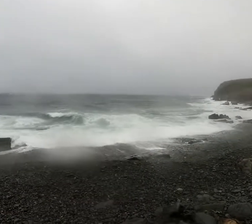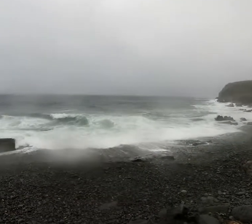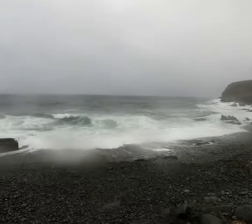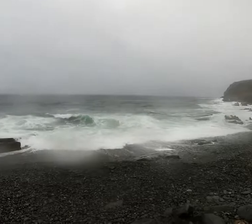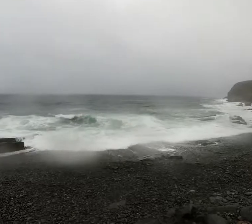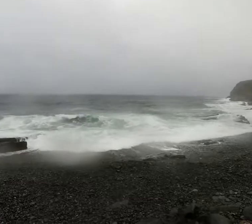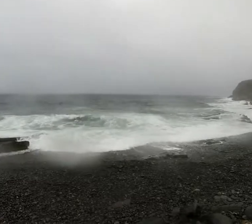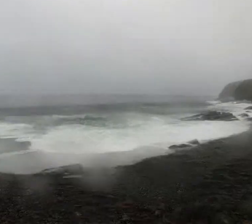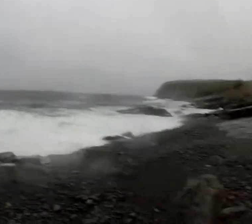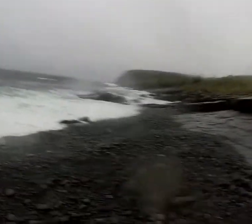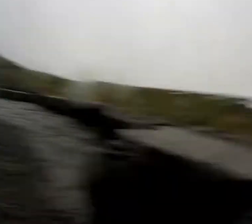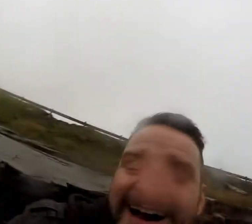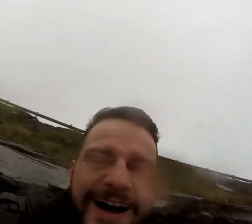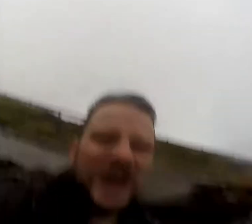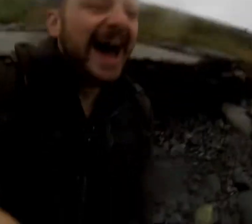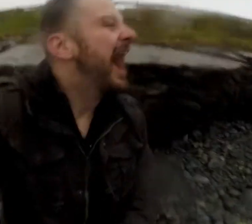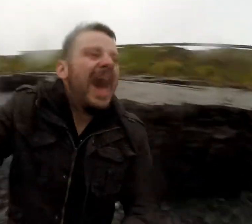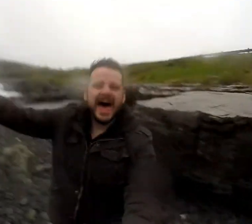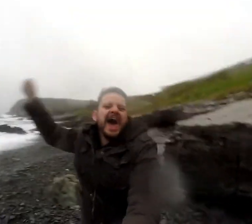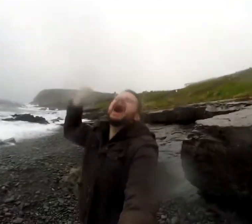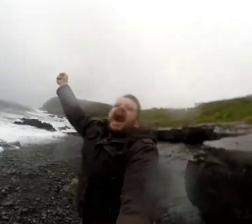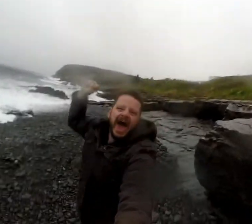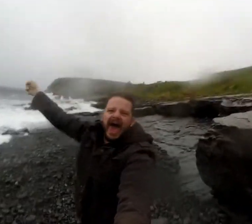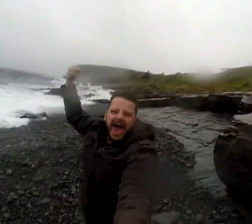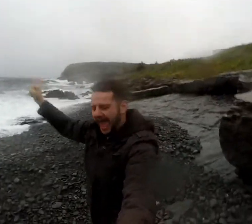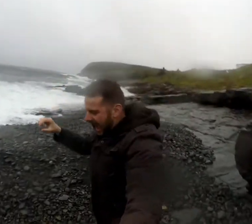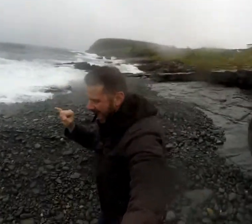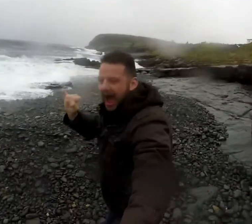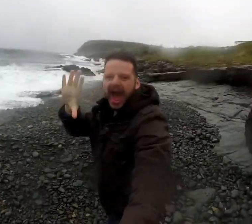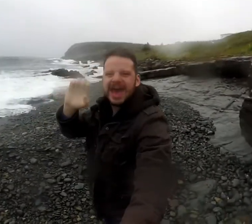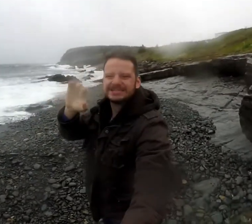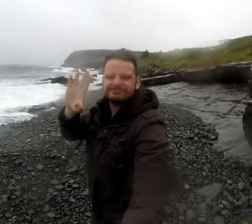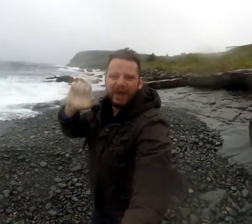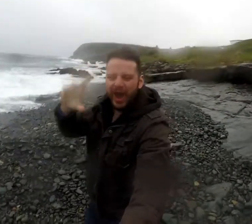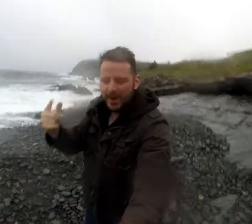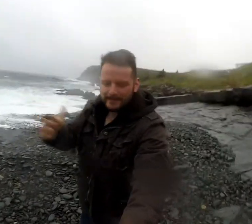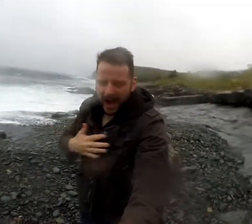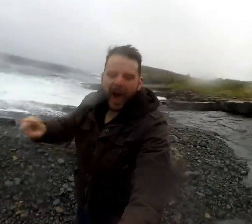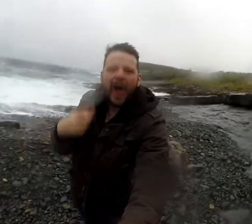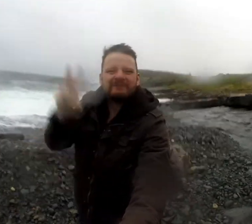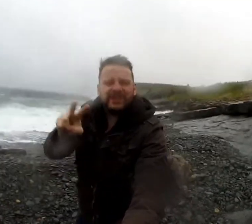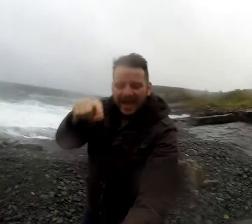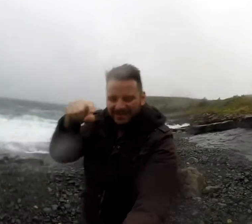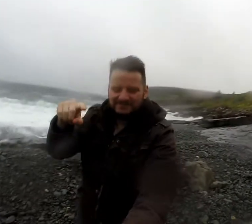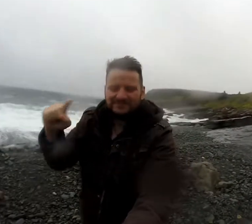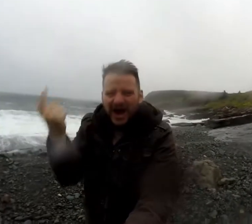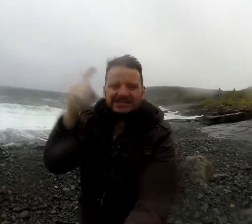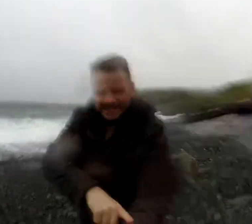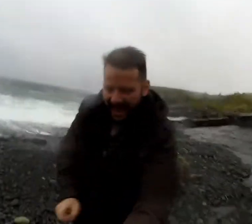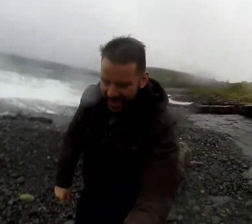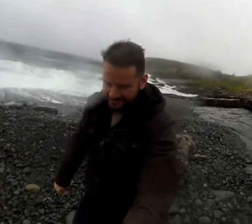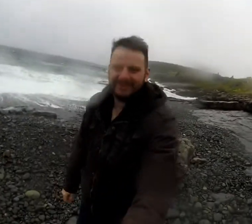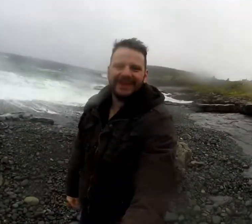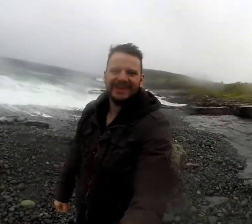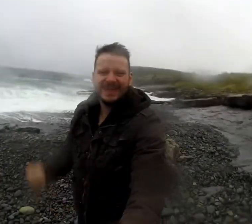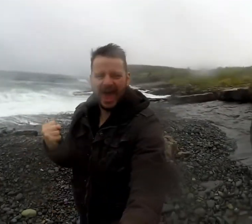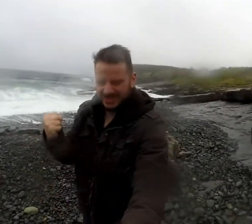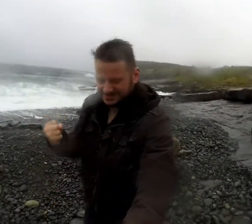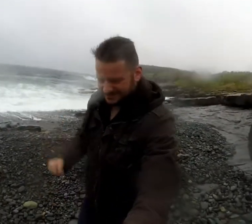[GoPro's HINGE SQUEAKING] [SHOUTING] Yay! An iceberg for my first fucking time! Yes!